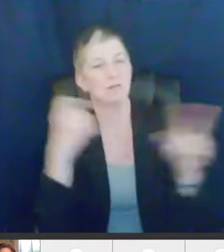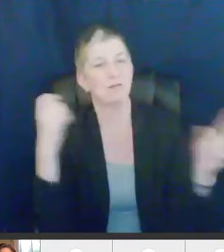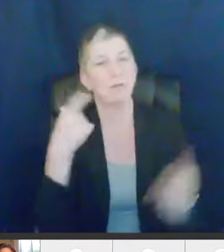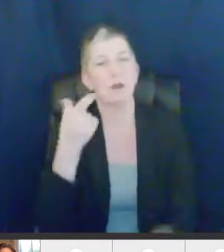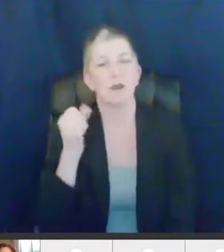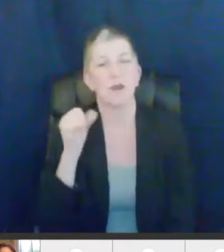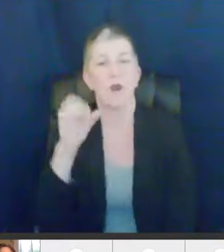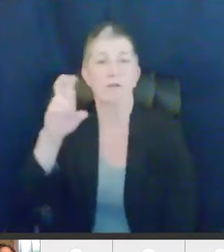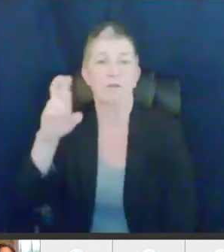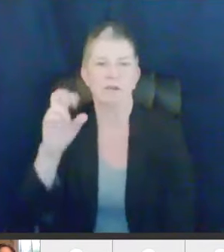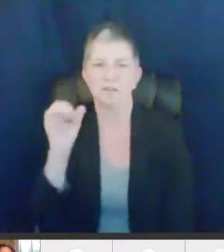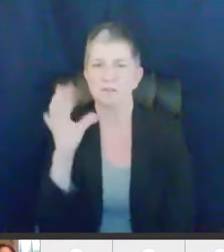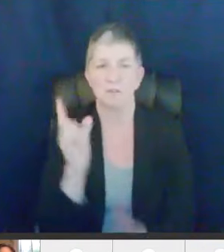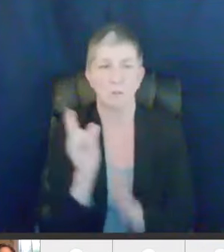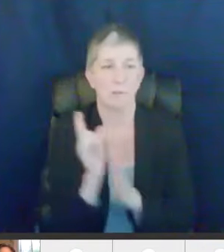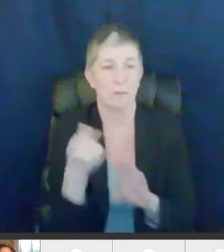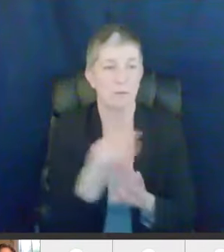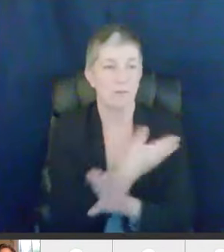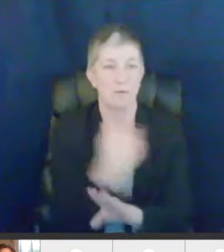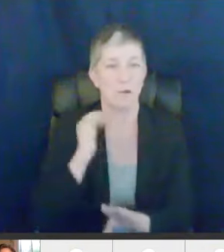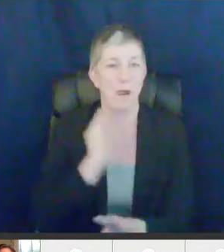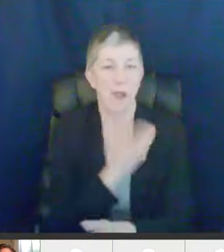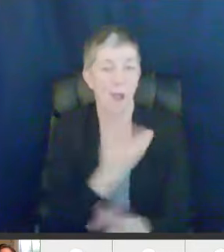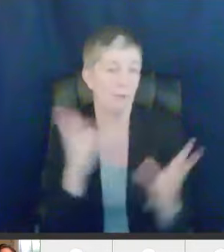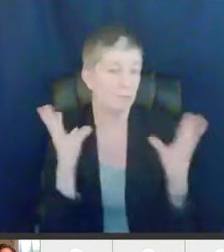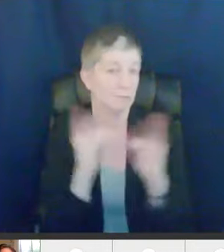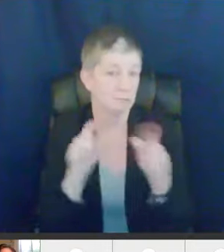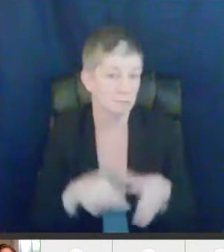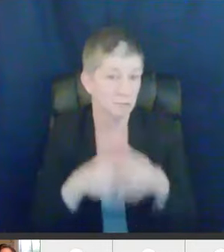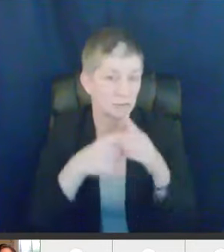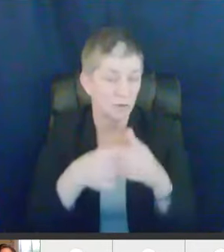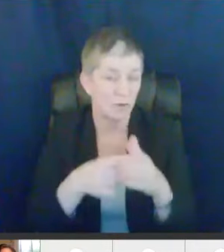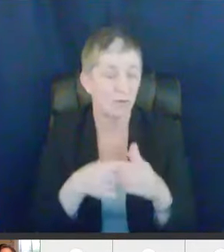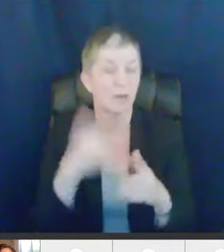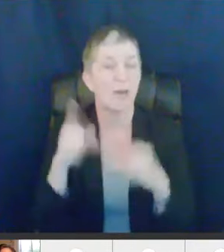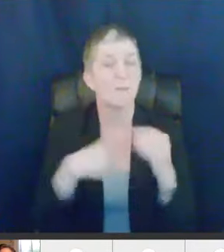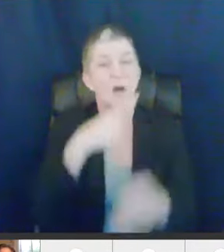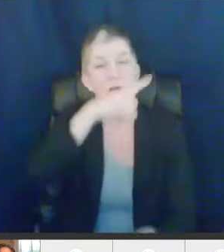before this press briefing started on summer camps and other recreational